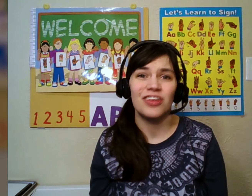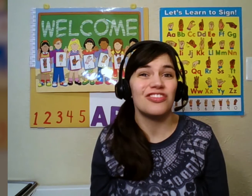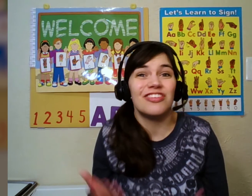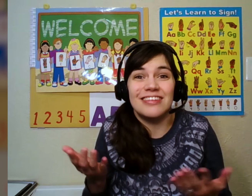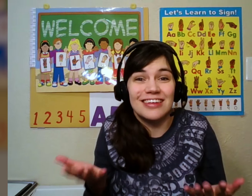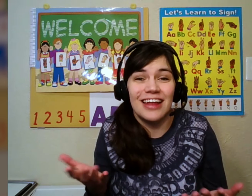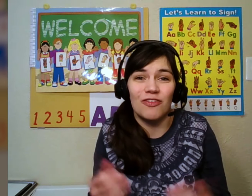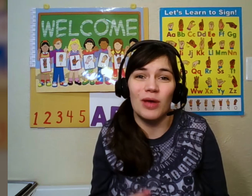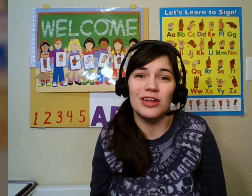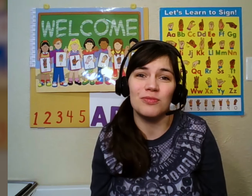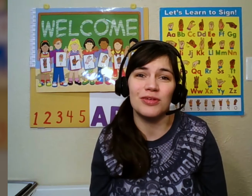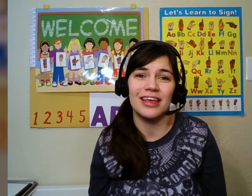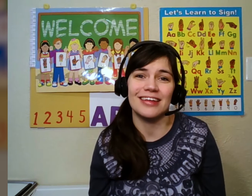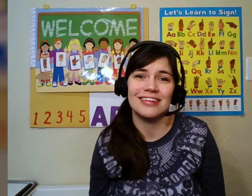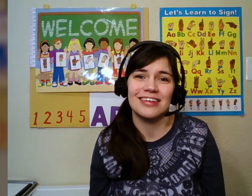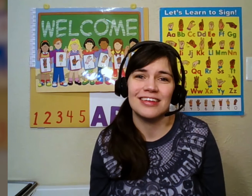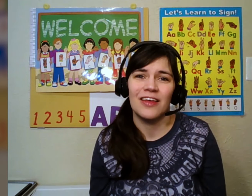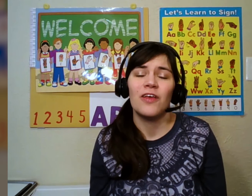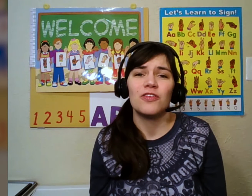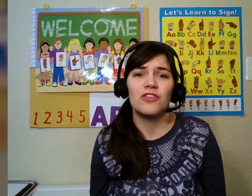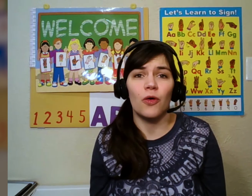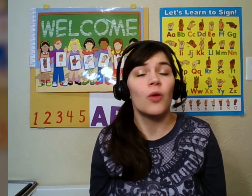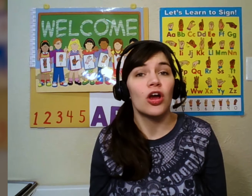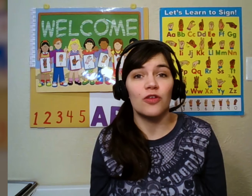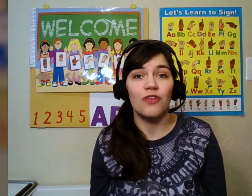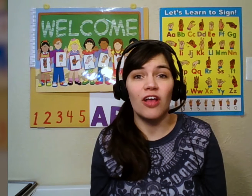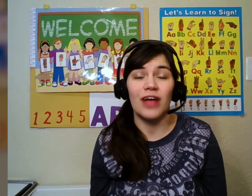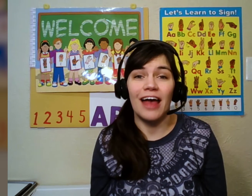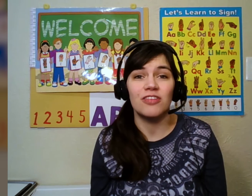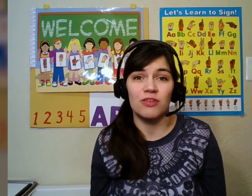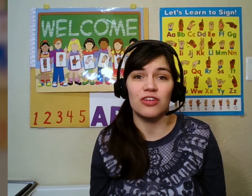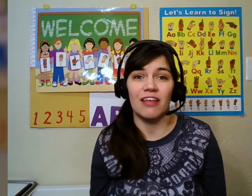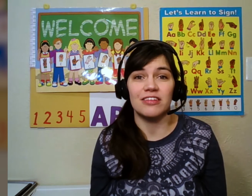She just didn't have a way to communicate. So her father asked Mr.